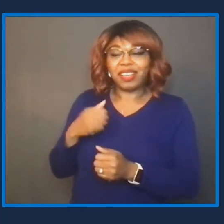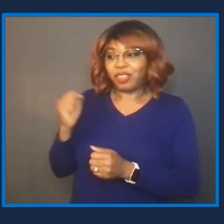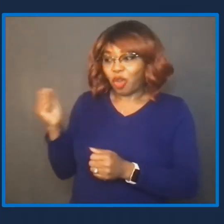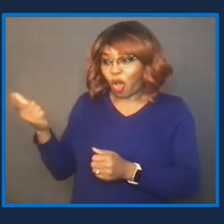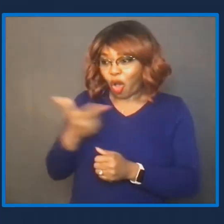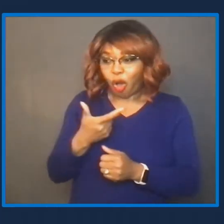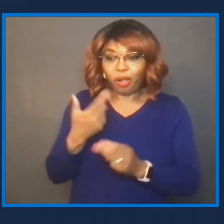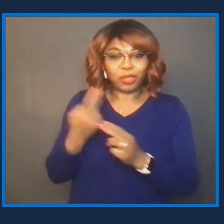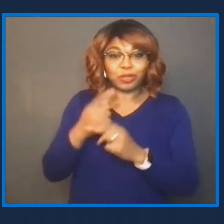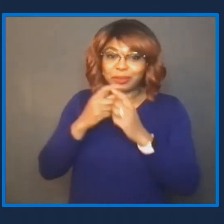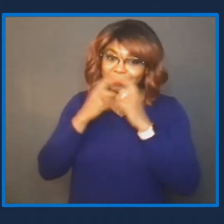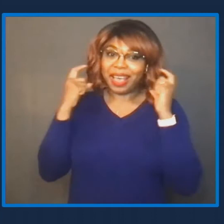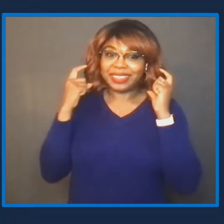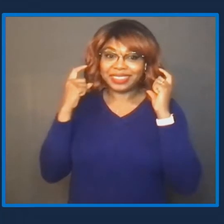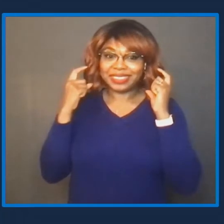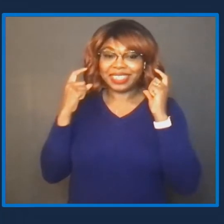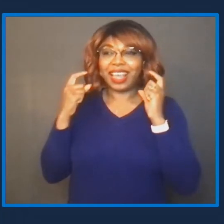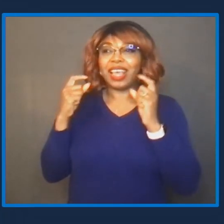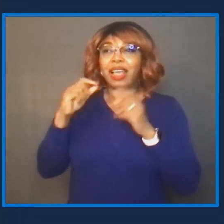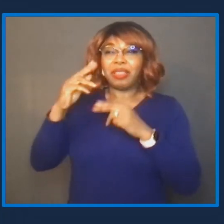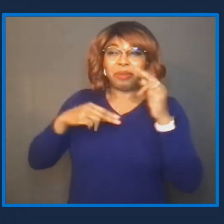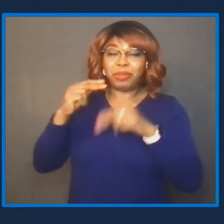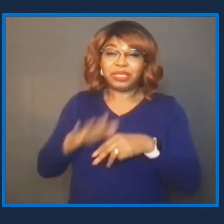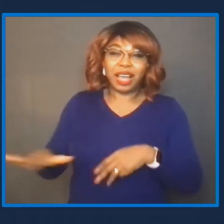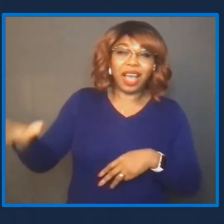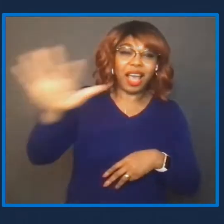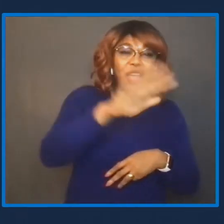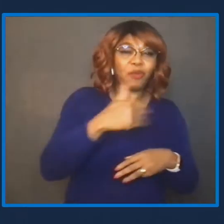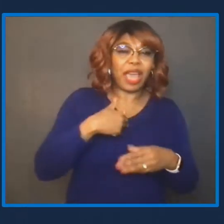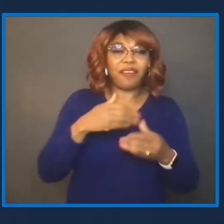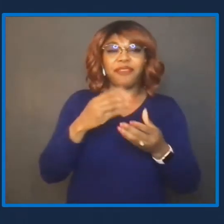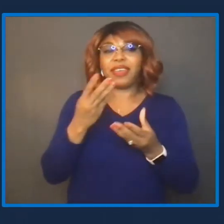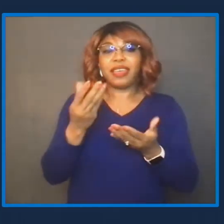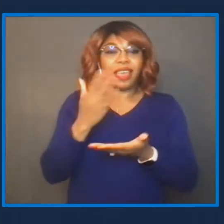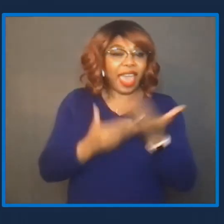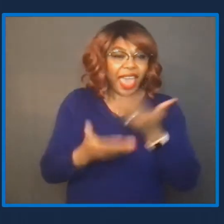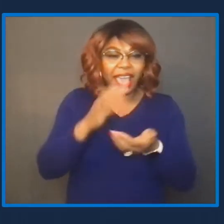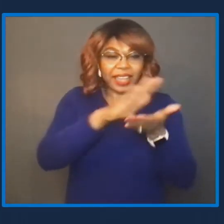Around the building we have lots of hand sanitizer, we're all social distancing.